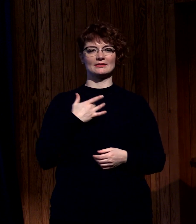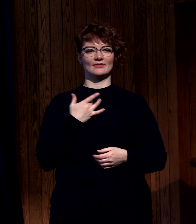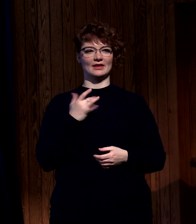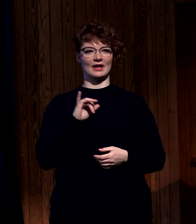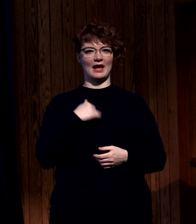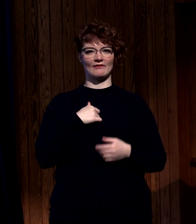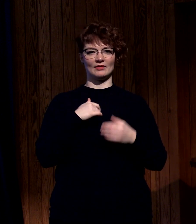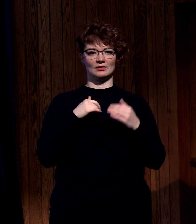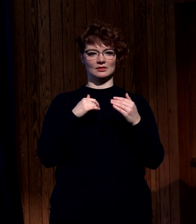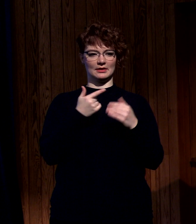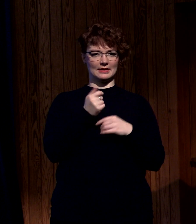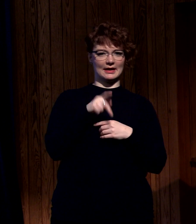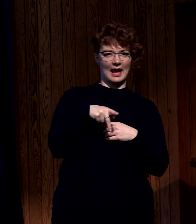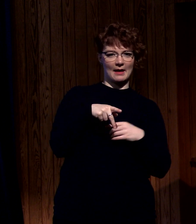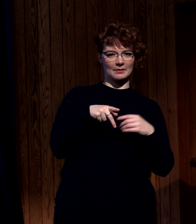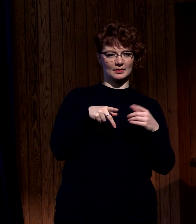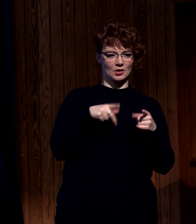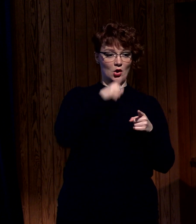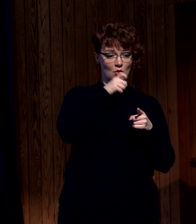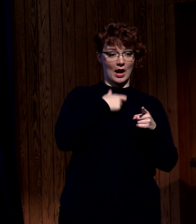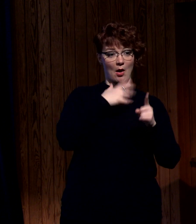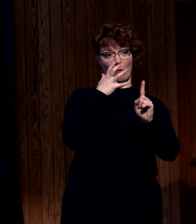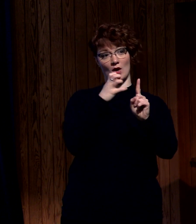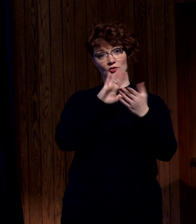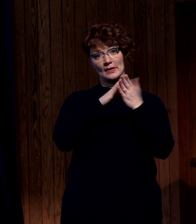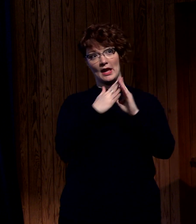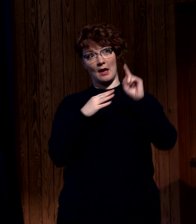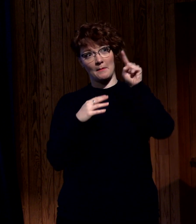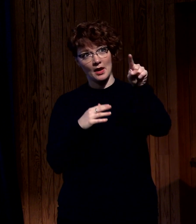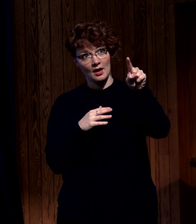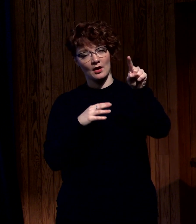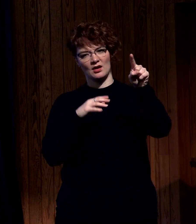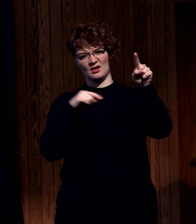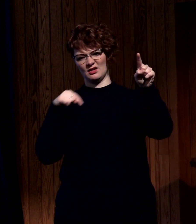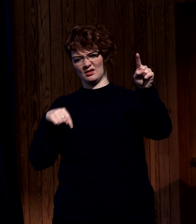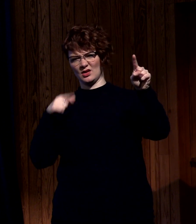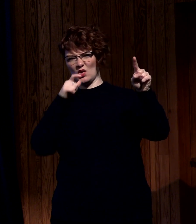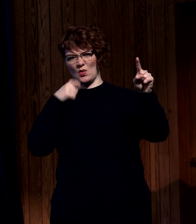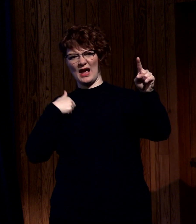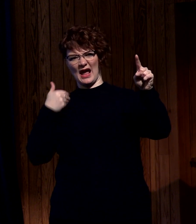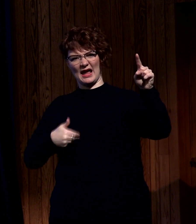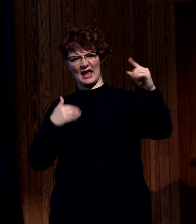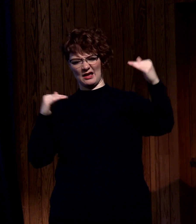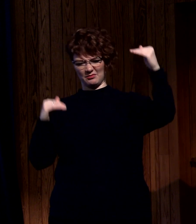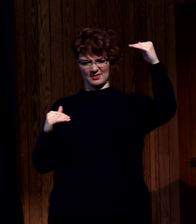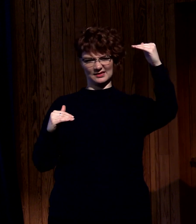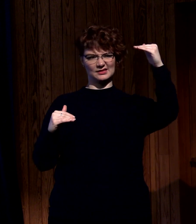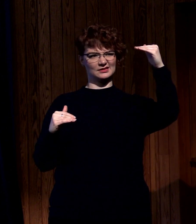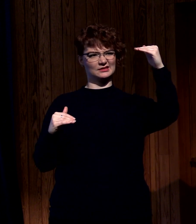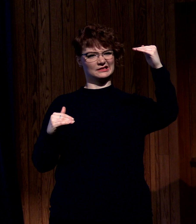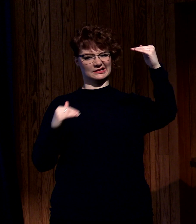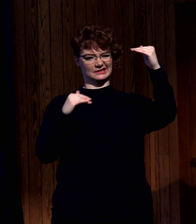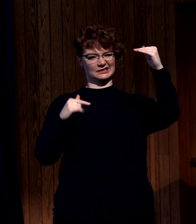between who we want to become and who we actually are. And my